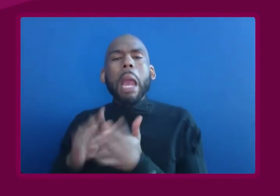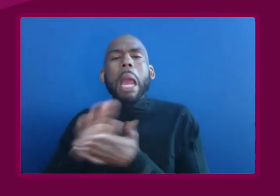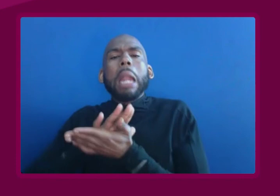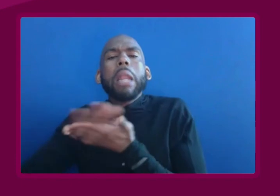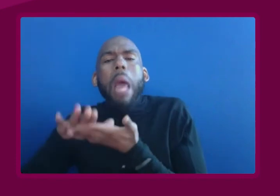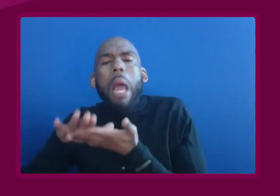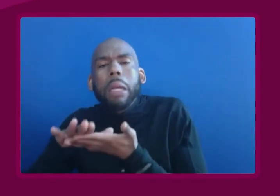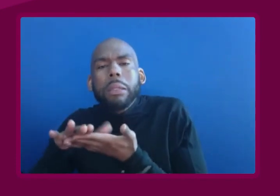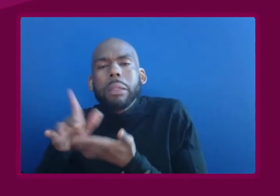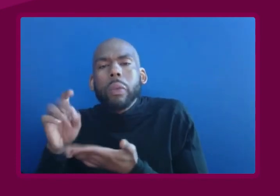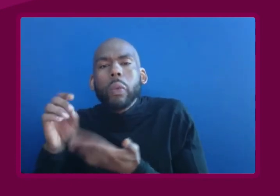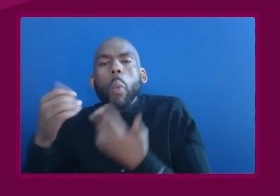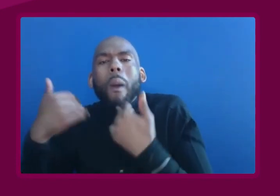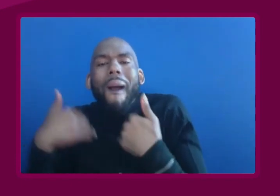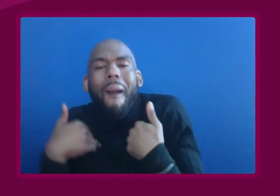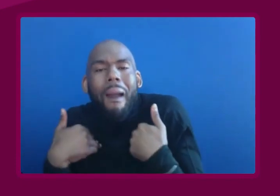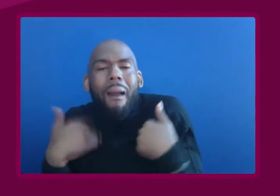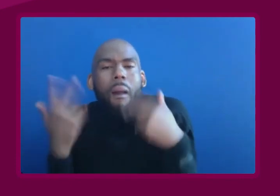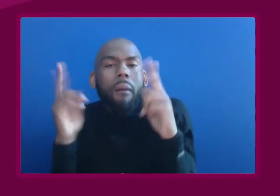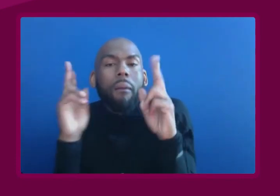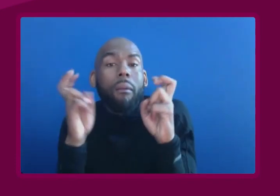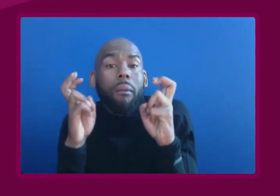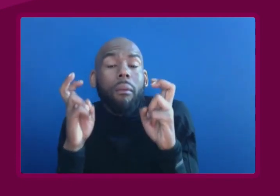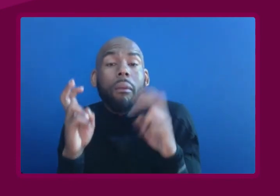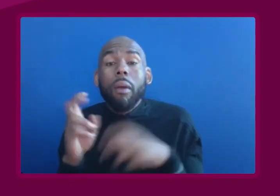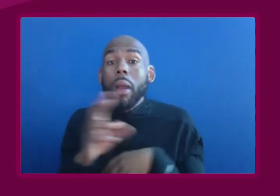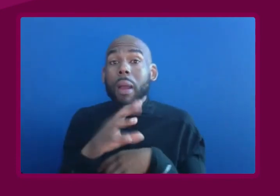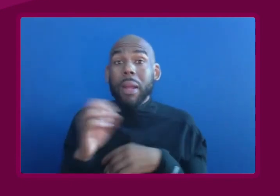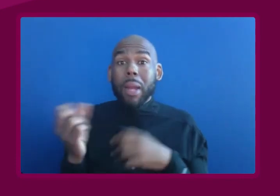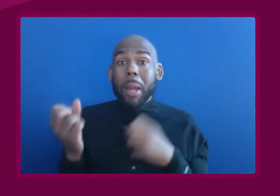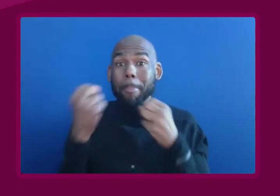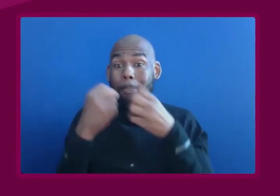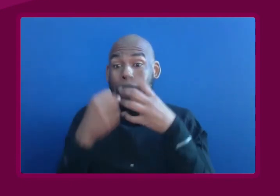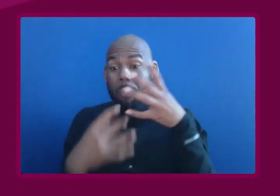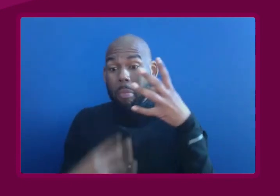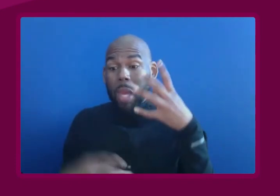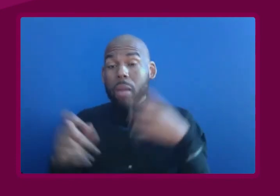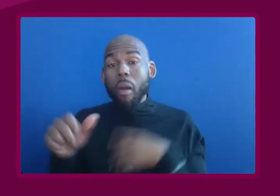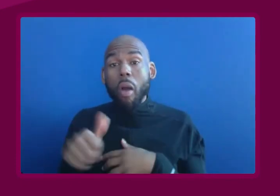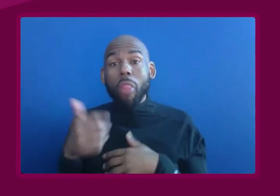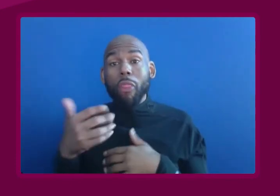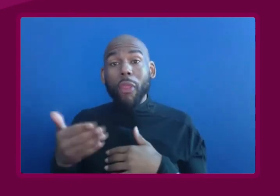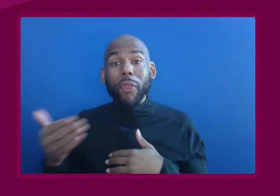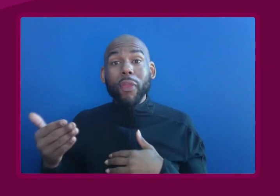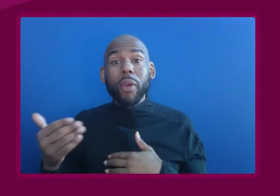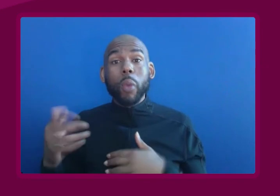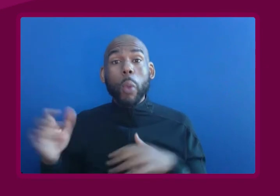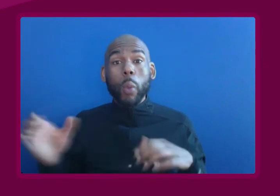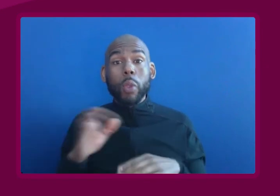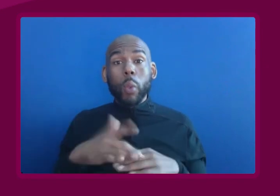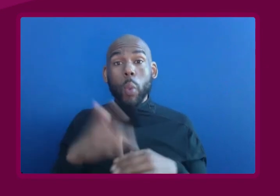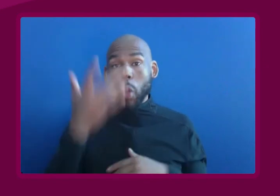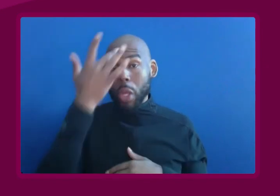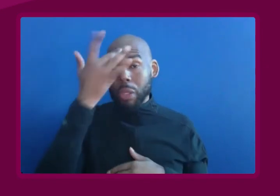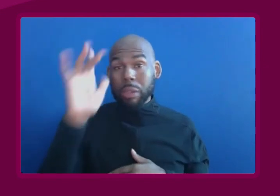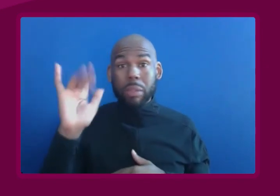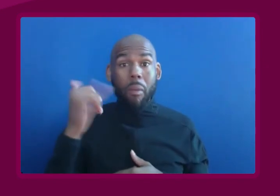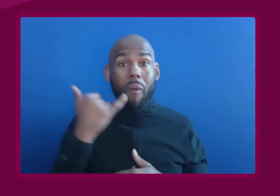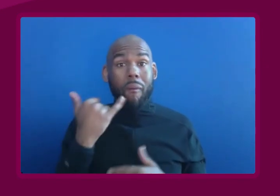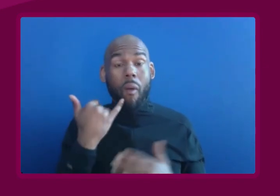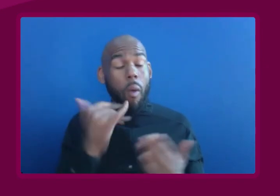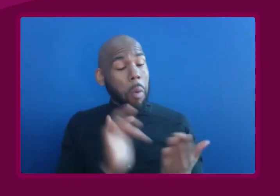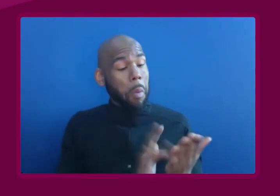But the things that I just mentioned and the many other things that we do on our smartphones,